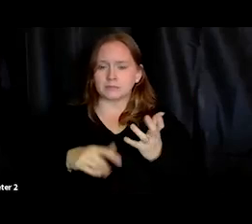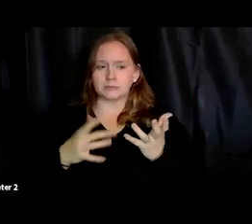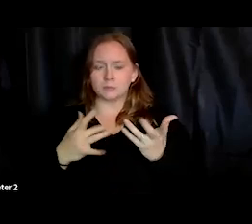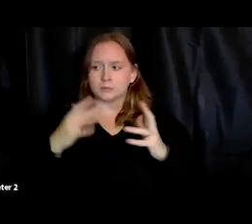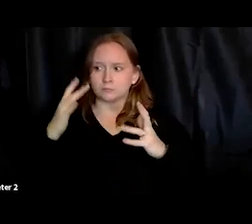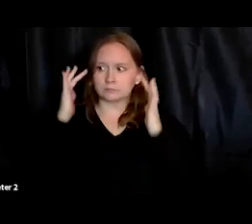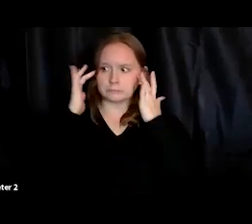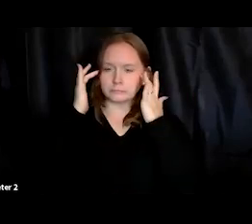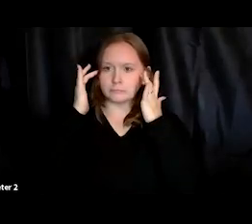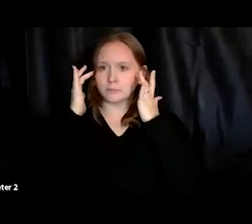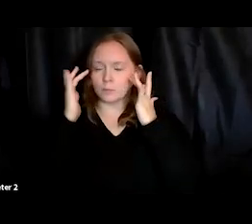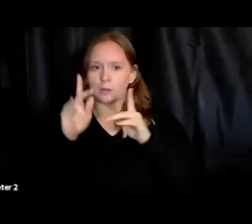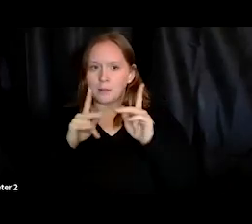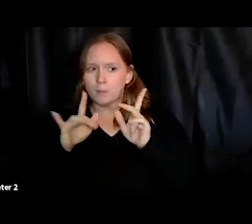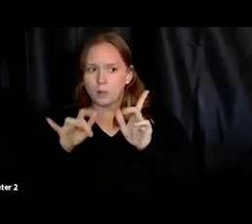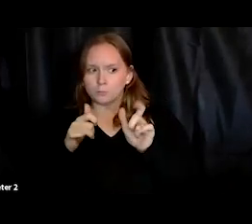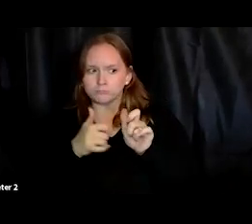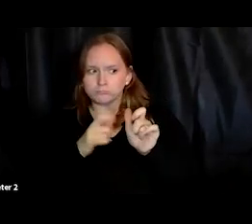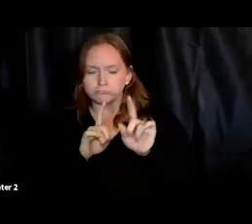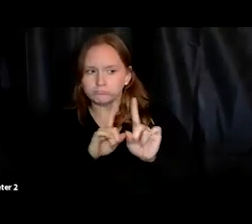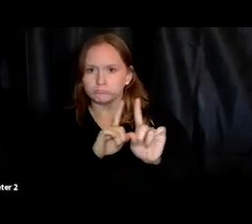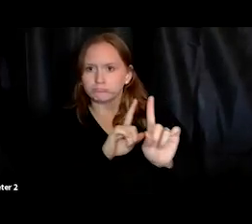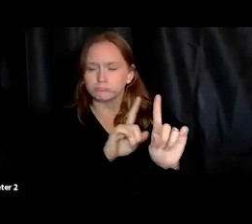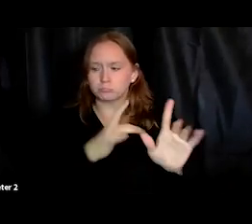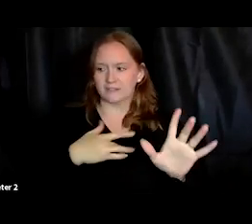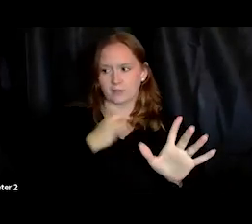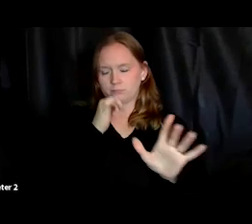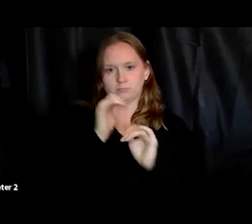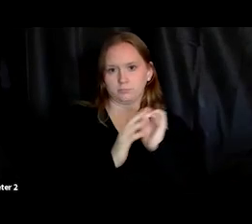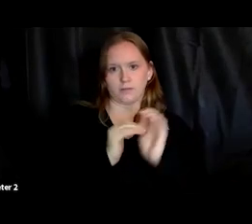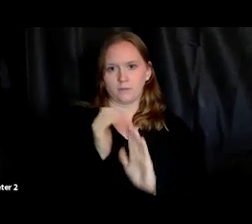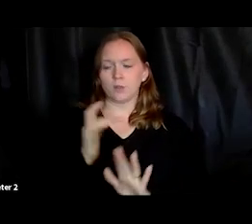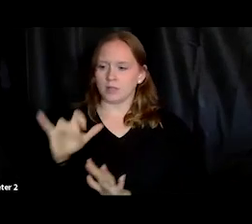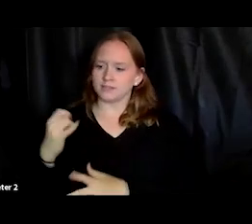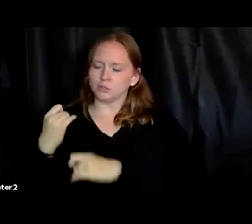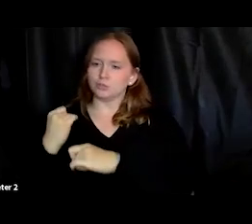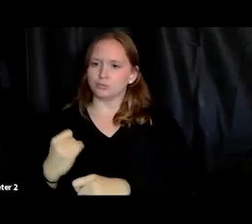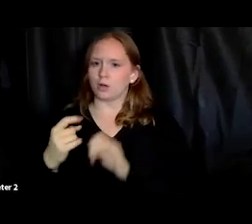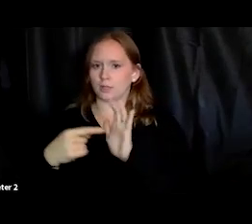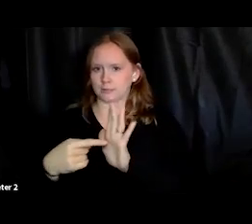and it made him really uncomfortable. So that is a really strong example and a detailed example